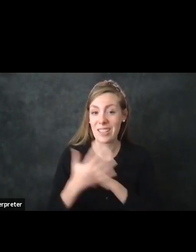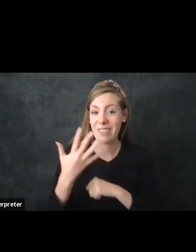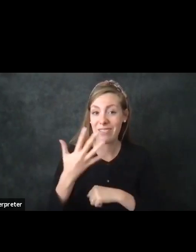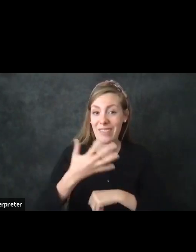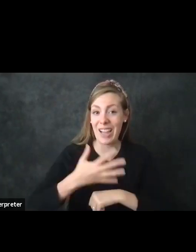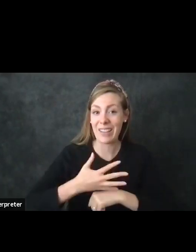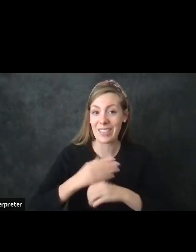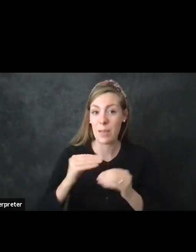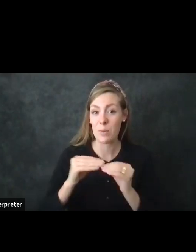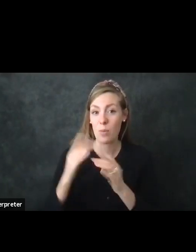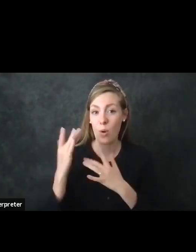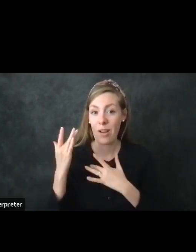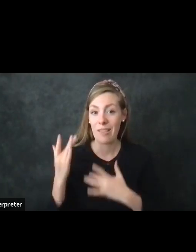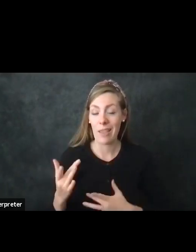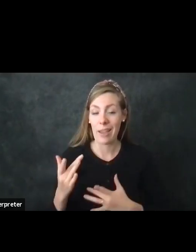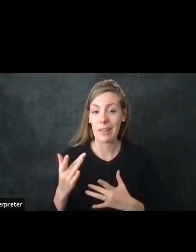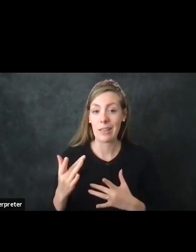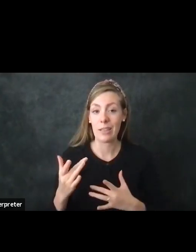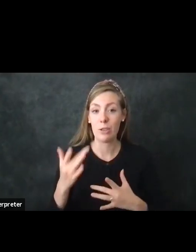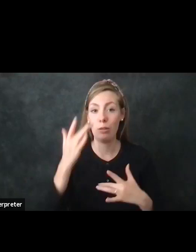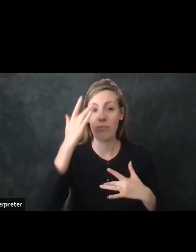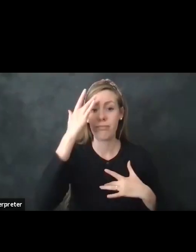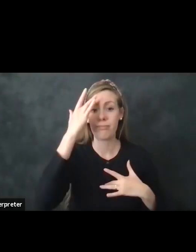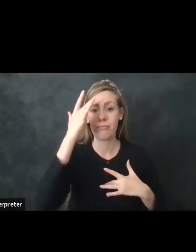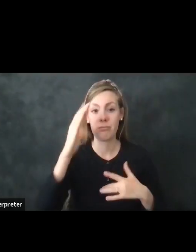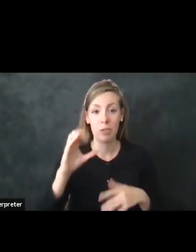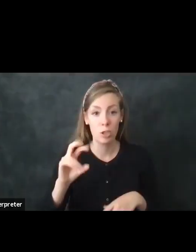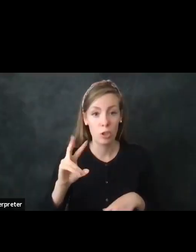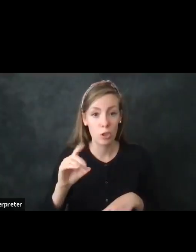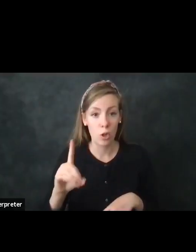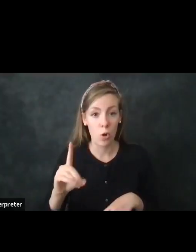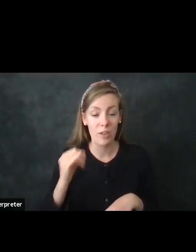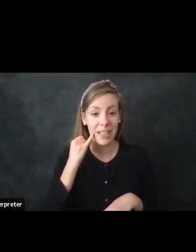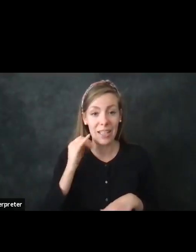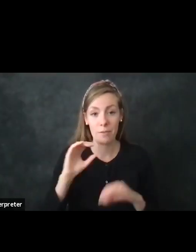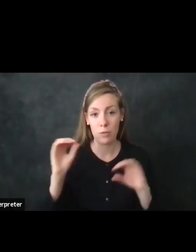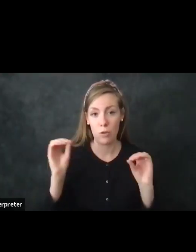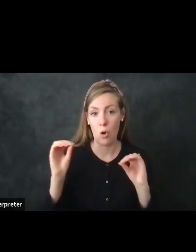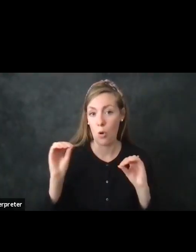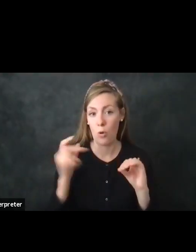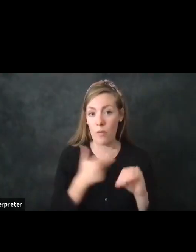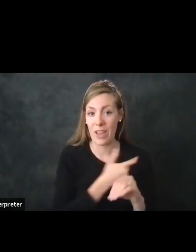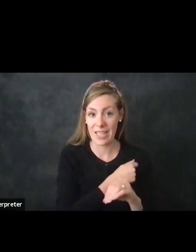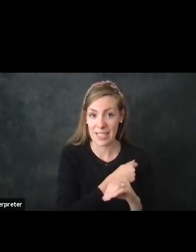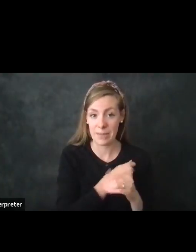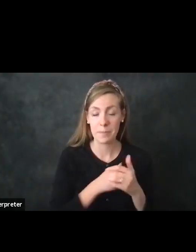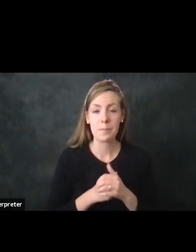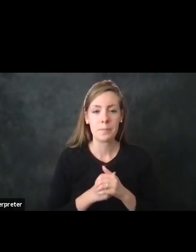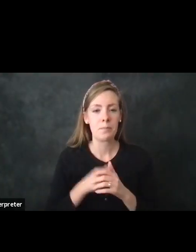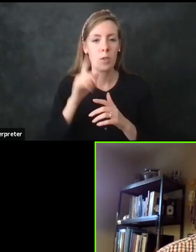likely to get COVID virus if they are unvaccinate. We'll dive deeper into the Mase rates as